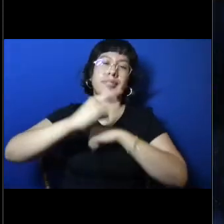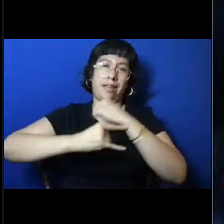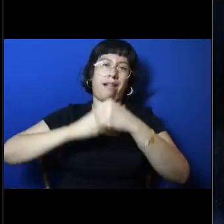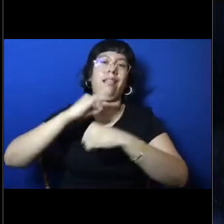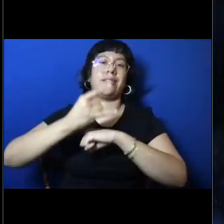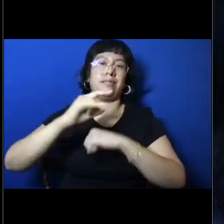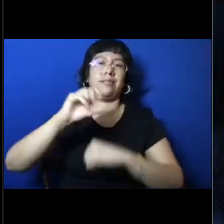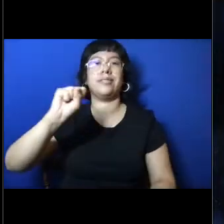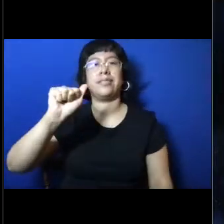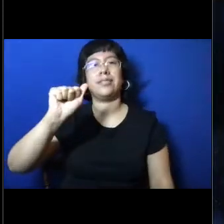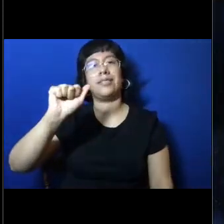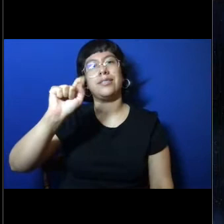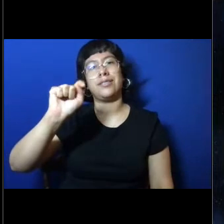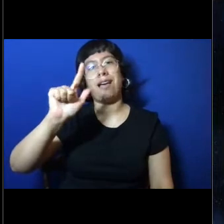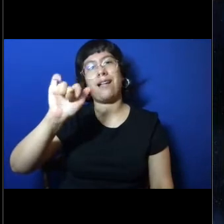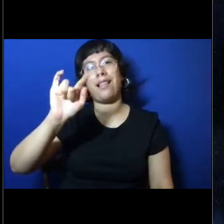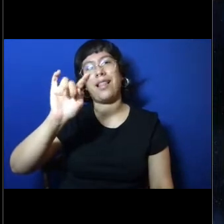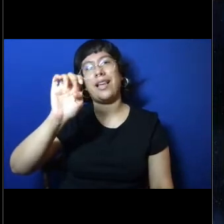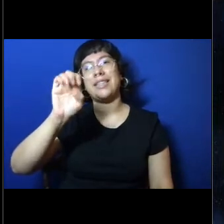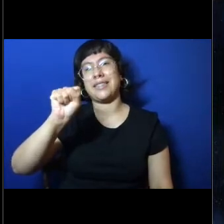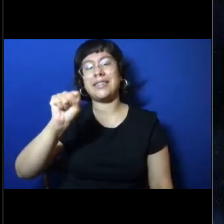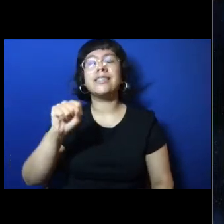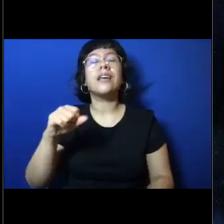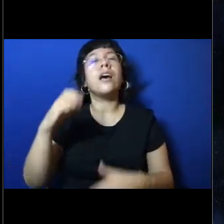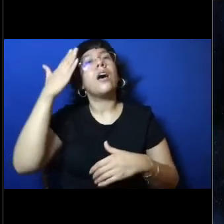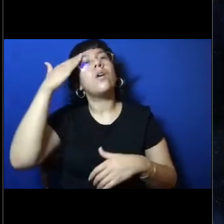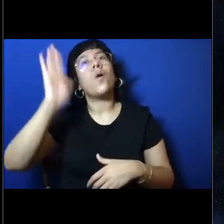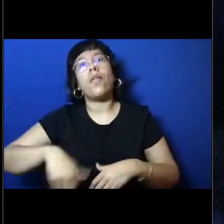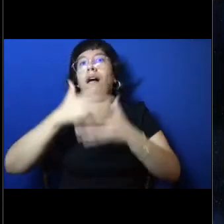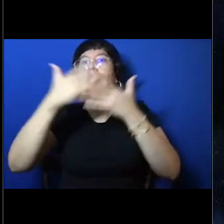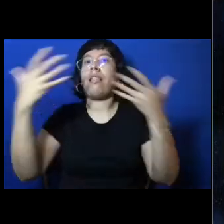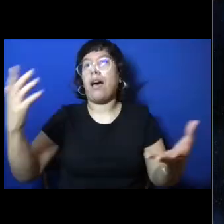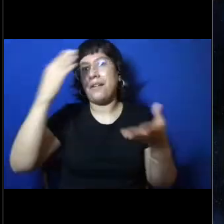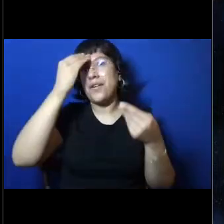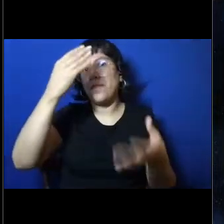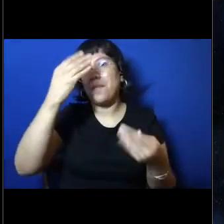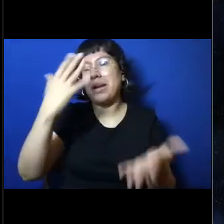I'm going to pause there. I know that's a lot of information. So I wanted to give you guys an opportunity to ask any questions.